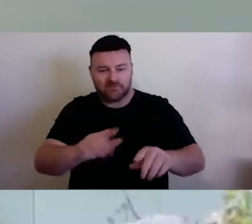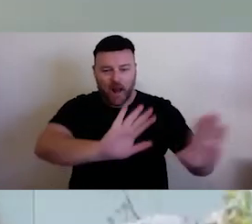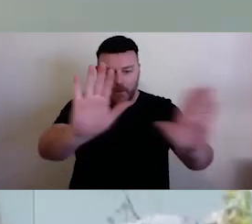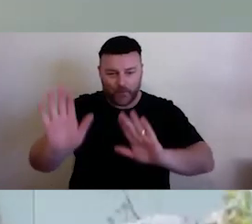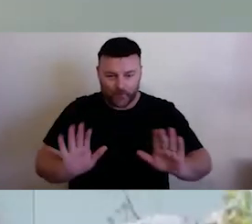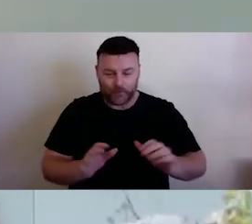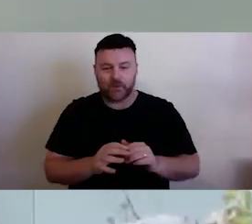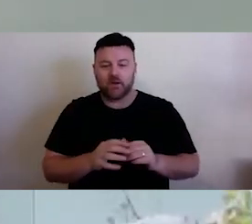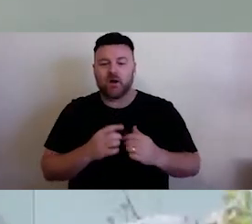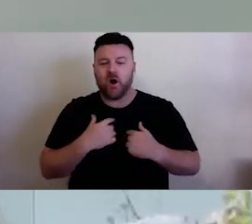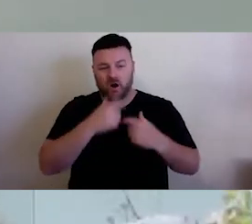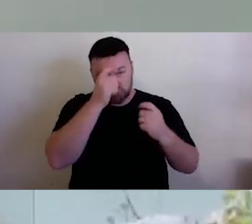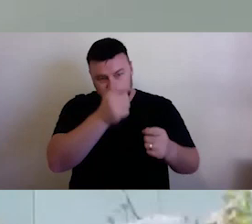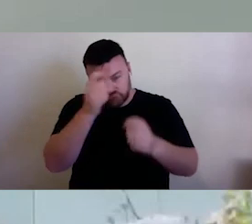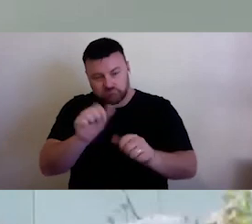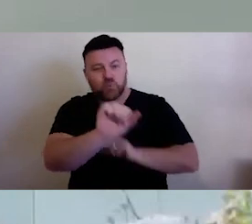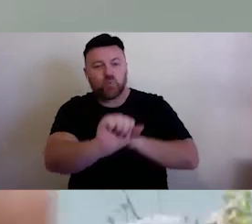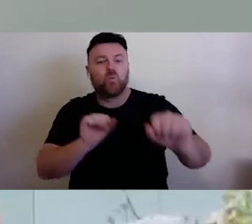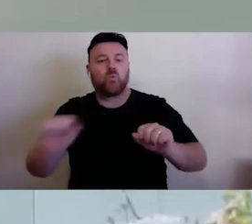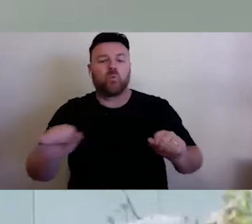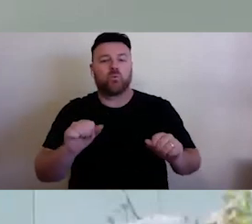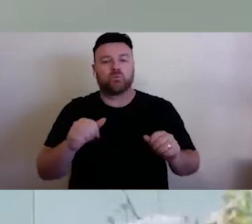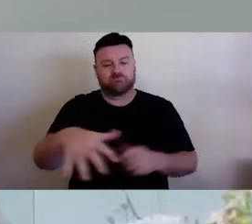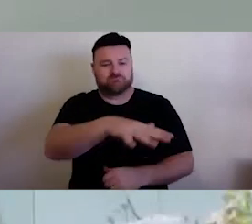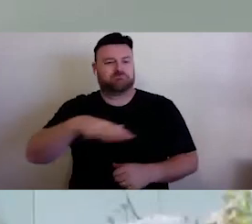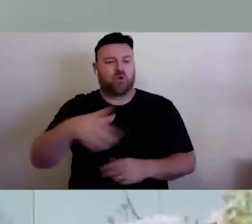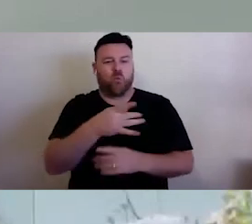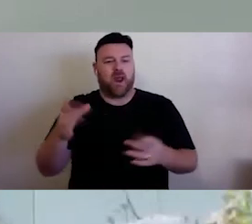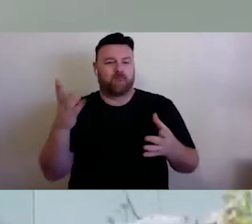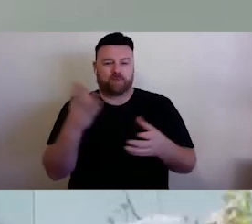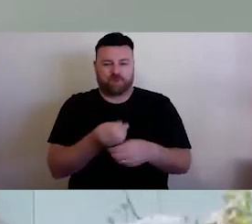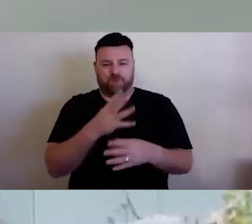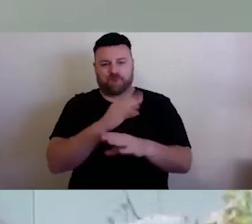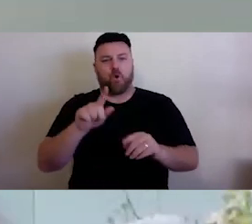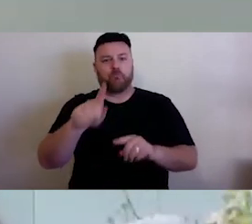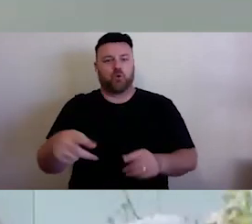countries where you are calling from - we're connecting from. I saw some